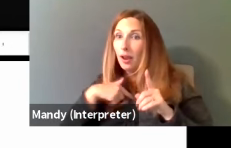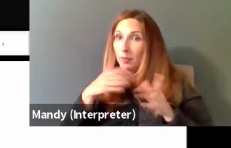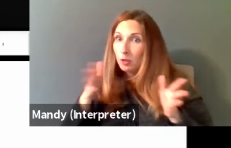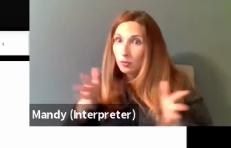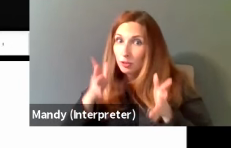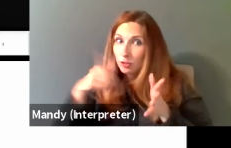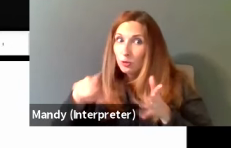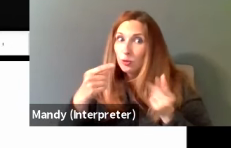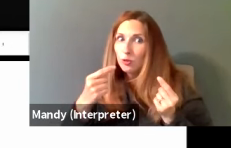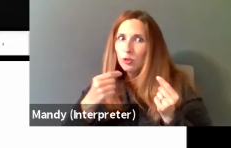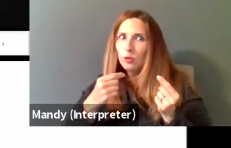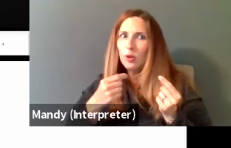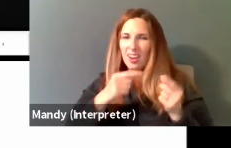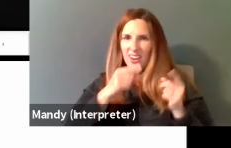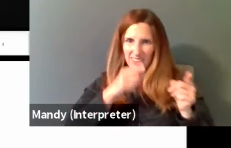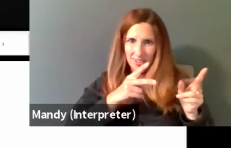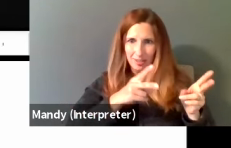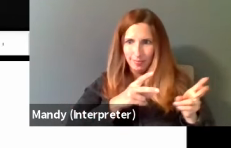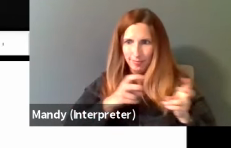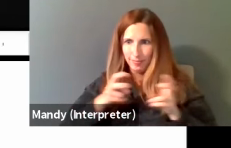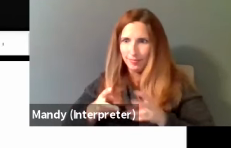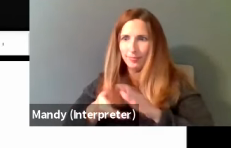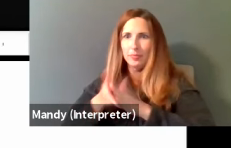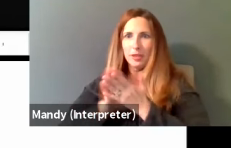take it and integrate it into your creative marketing